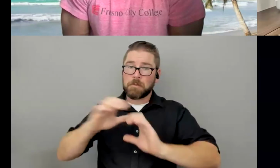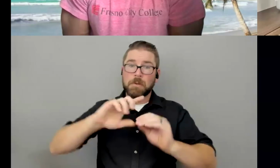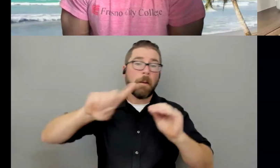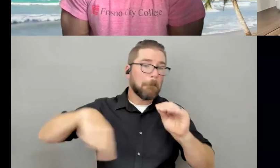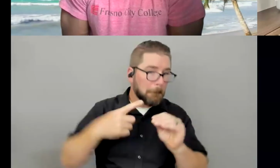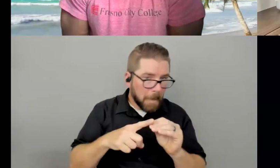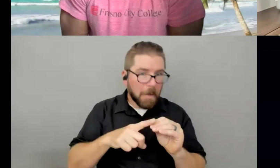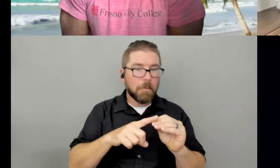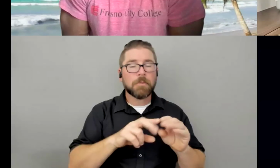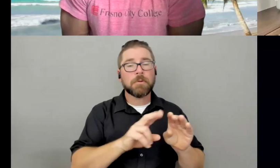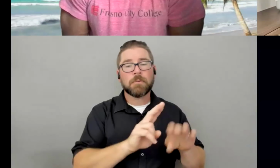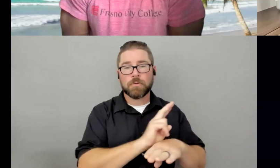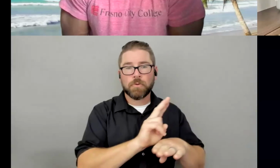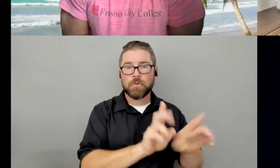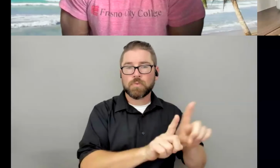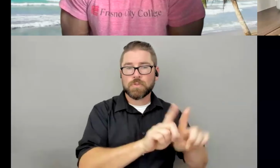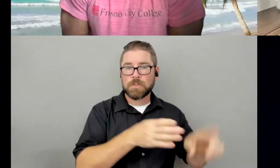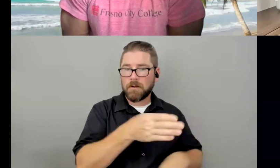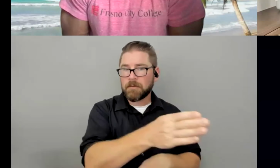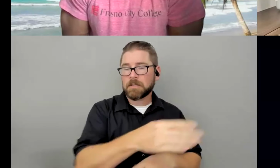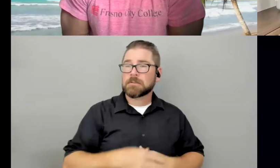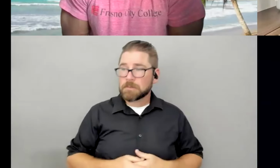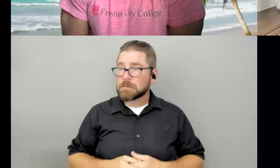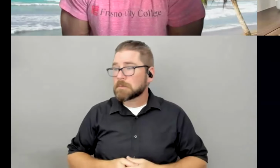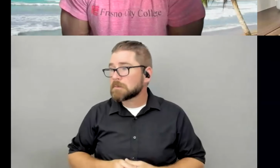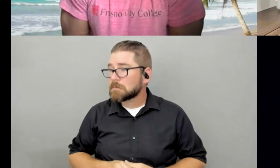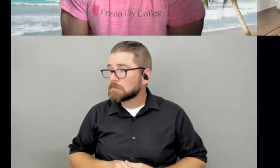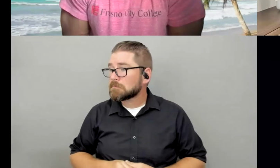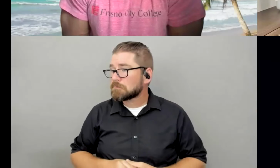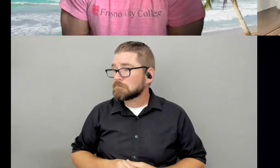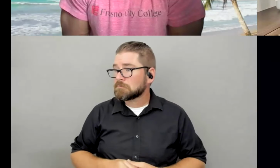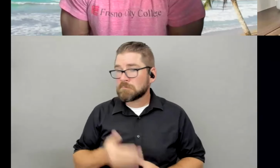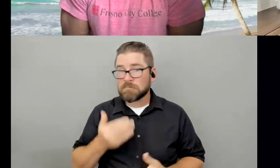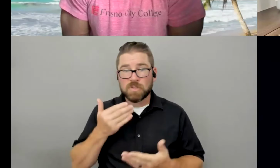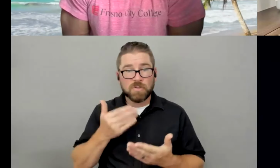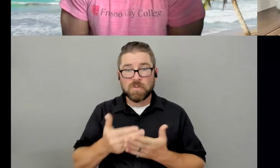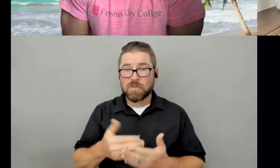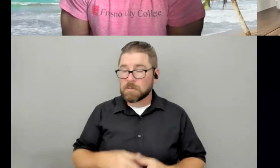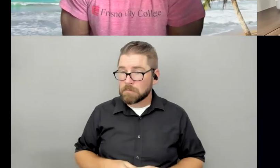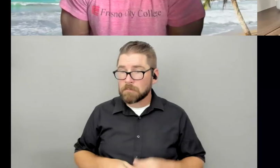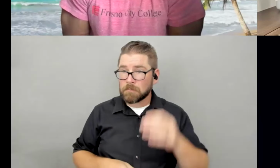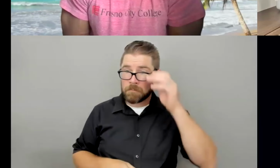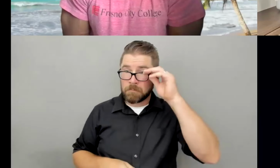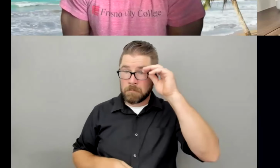But yes. Yeah. So, yeah, to share that, that would be really good. The topic of Early Alert shouldn't be taboo.